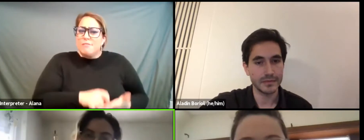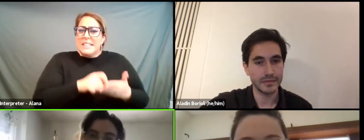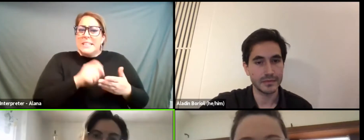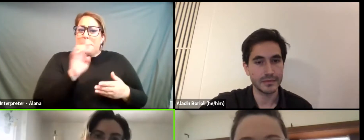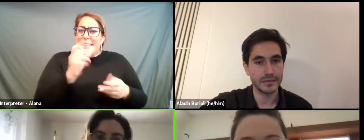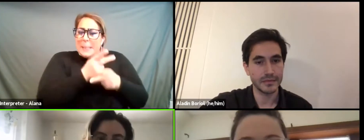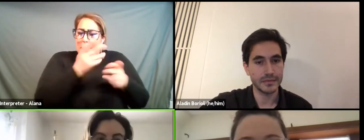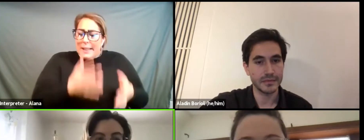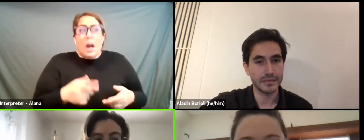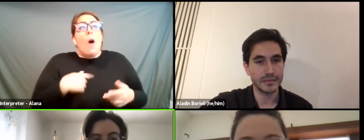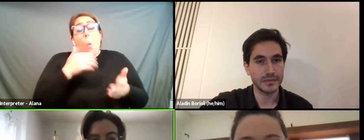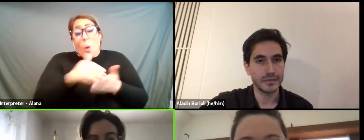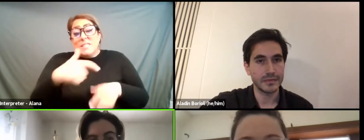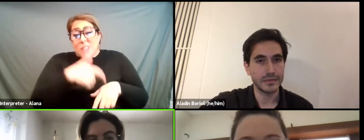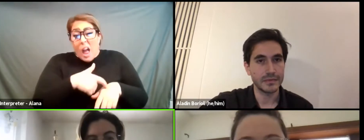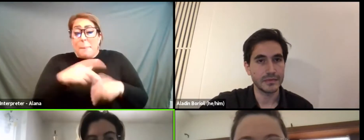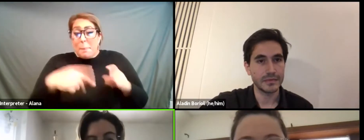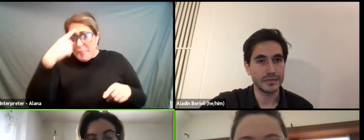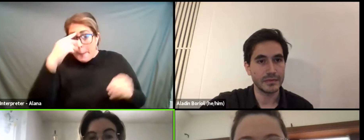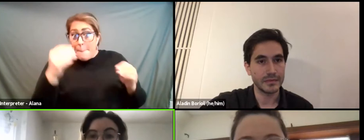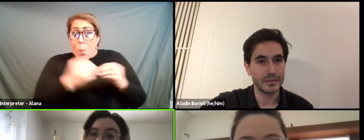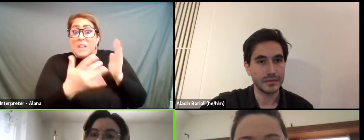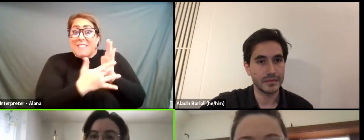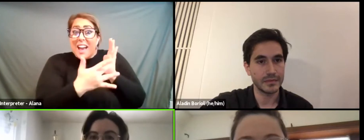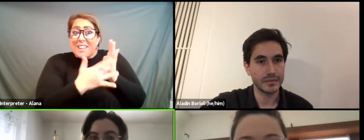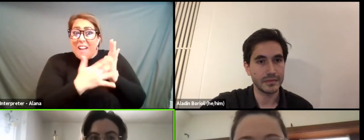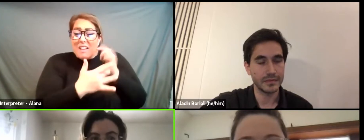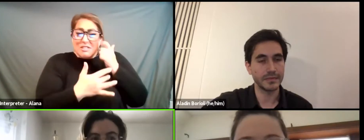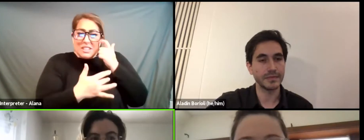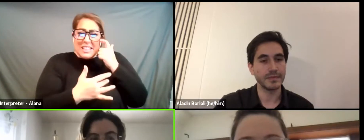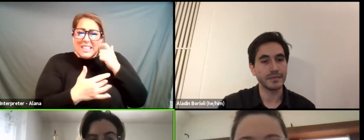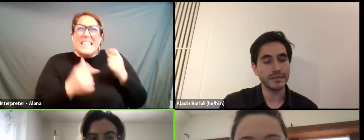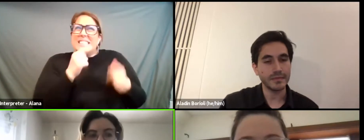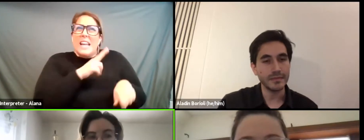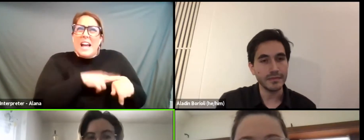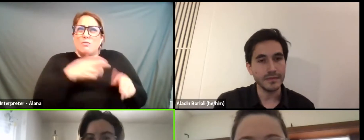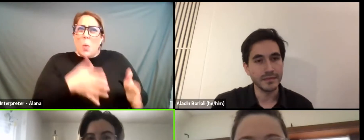or this idea that more technology will kind of distance ourselves from the beings themselves,